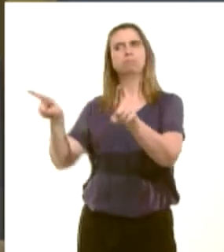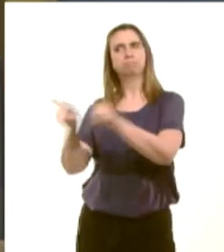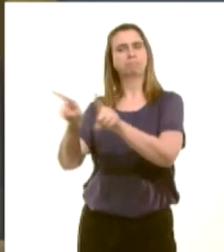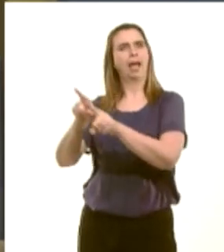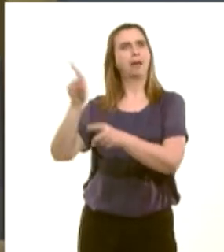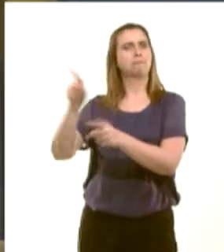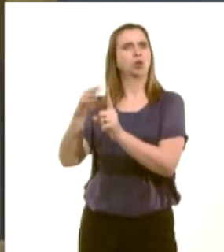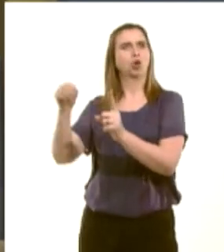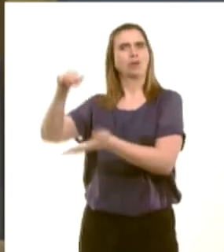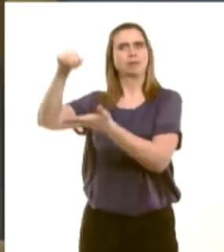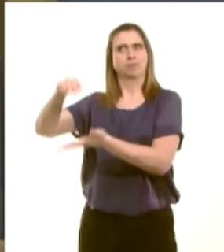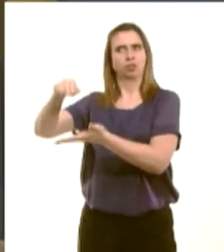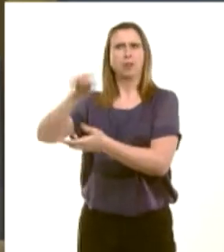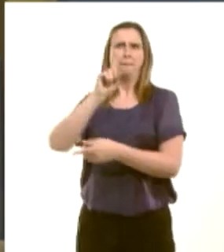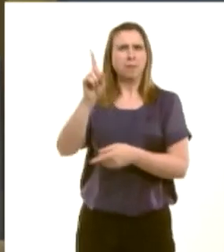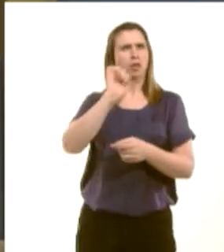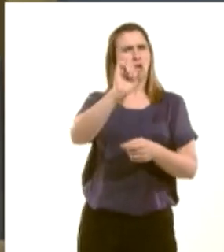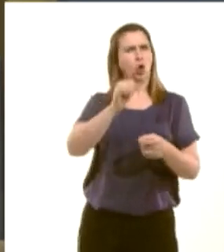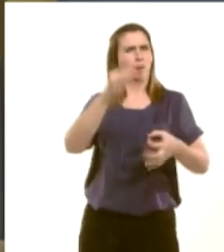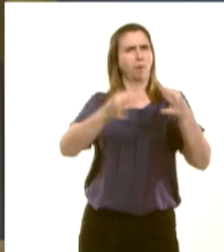be devastating to Wales. Who do you agree with?